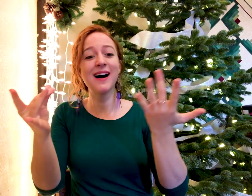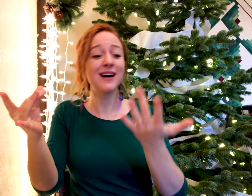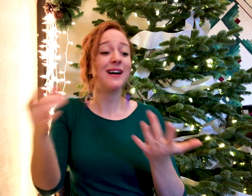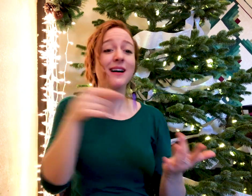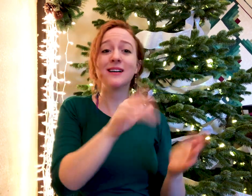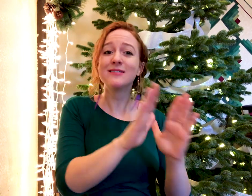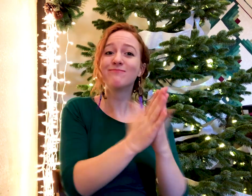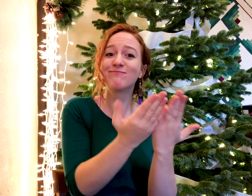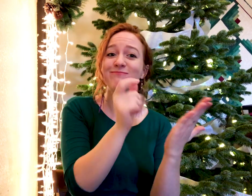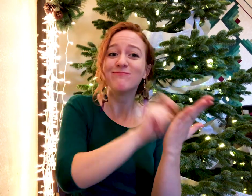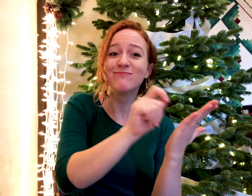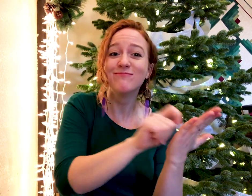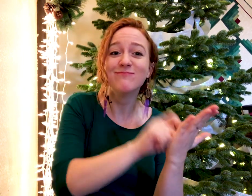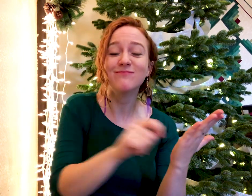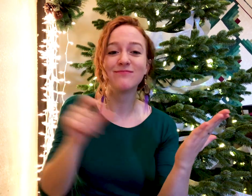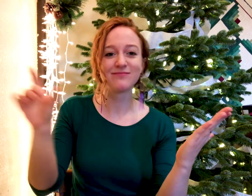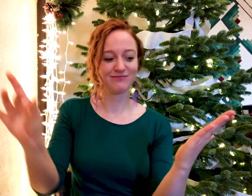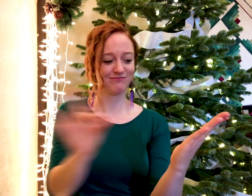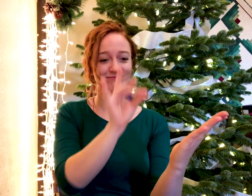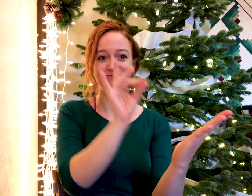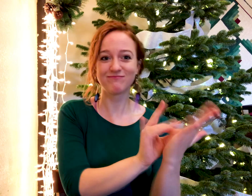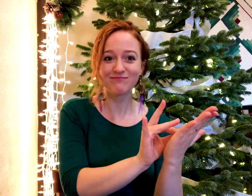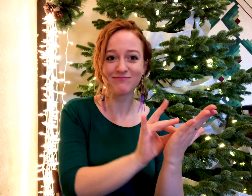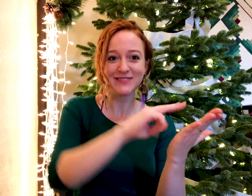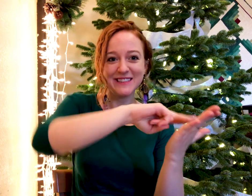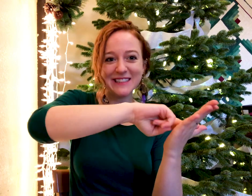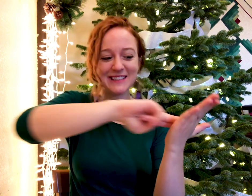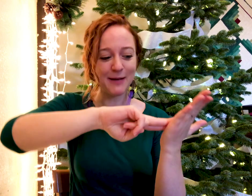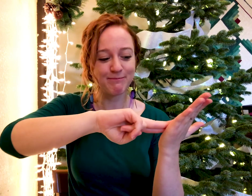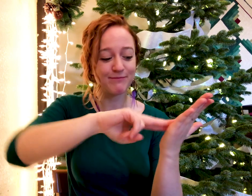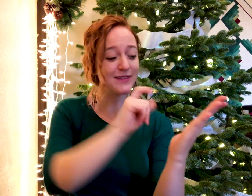They taped the insect in their logbook with an explanation: